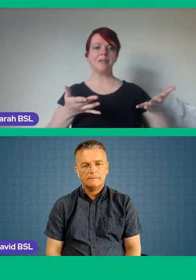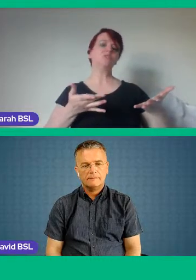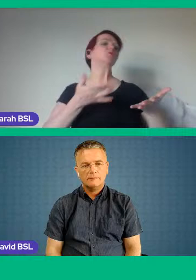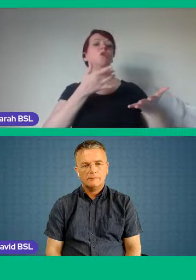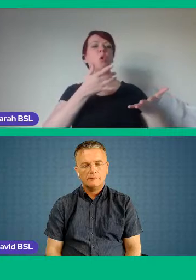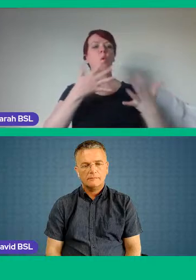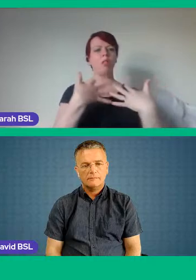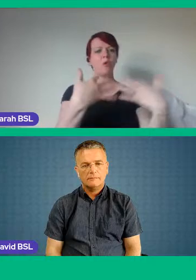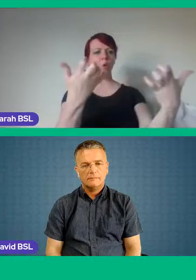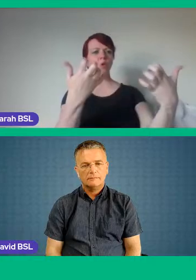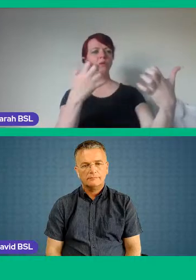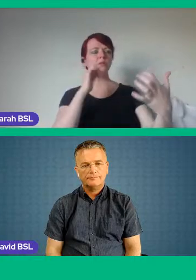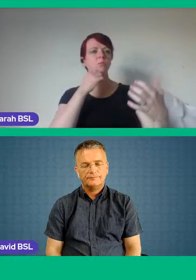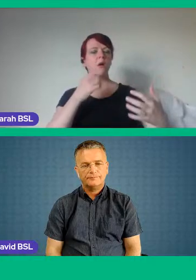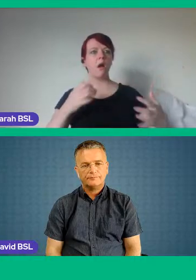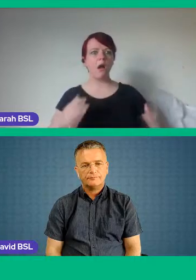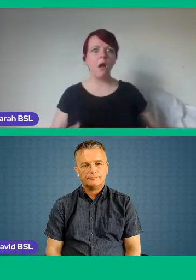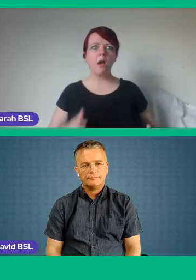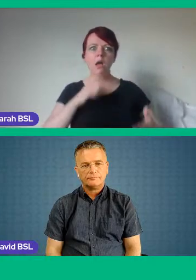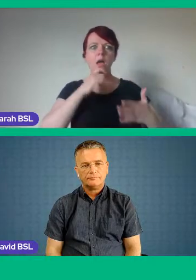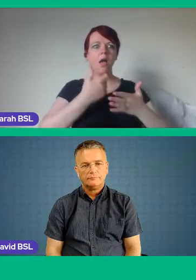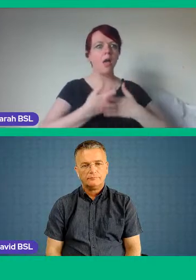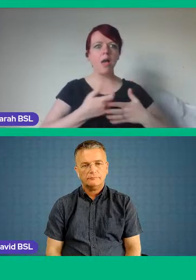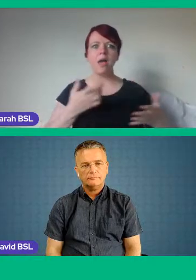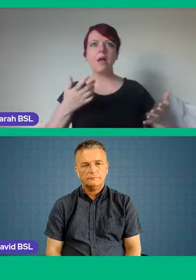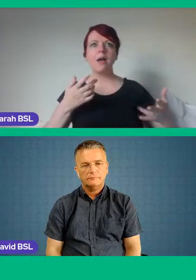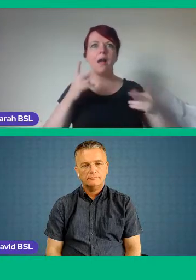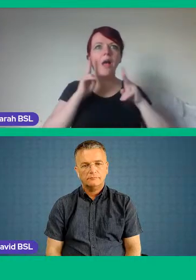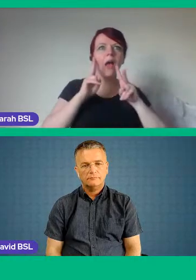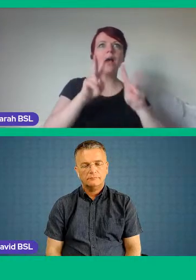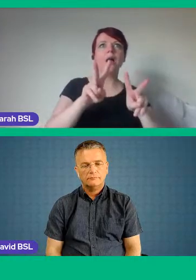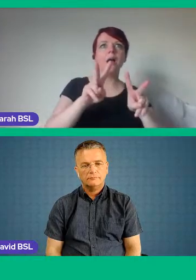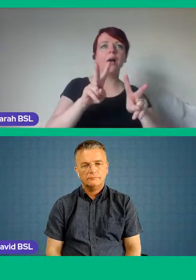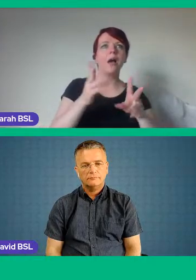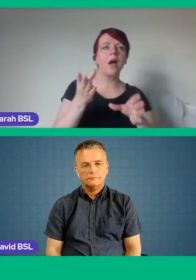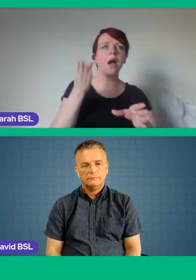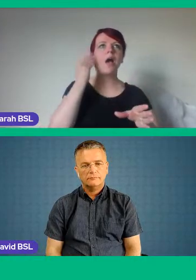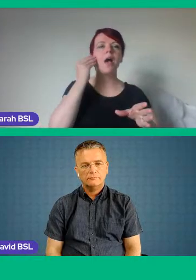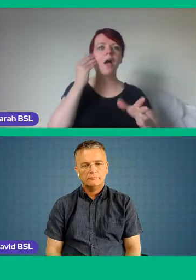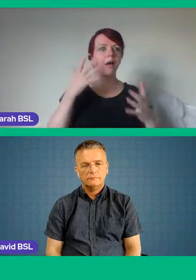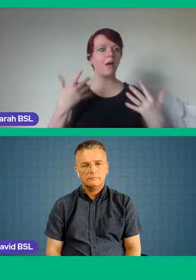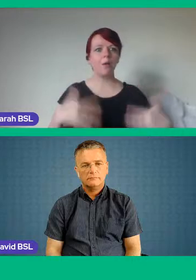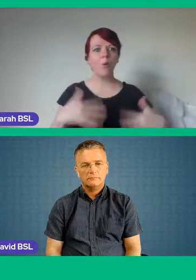That can be anything from a simple as putting a five year old drawing of an